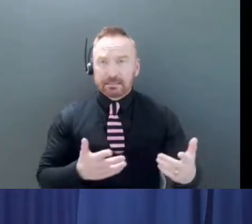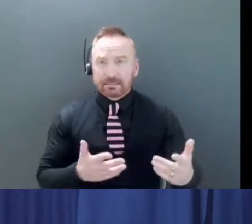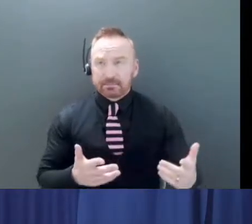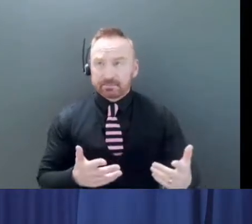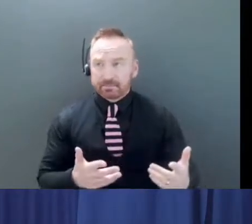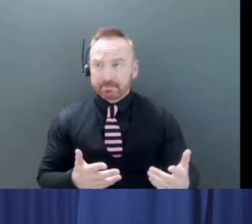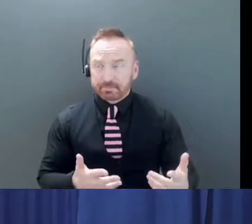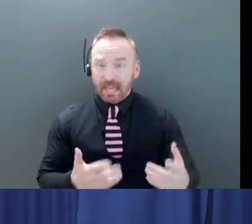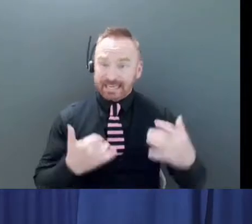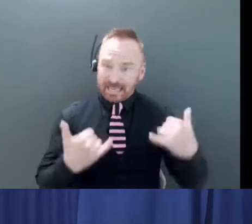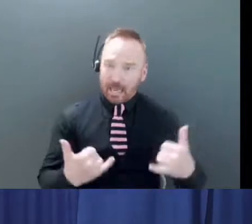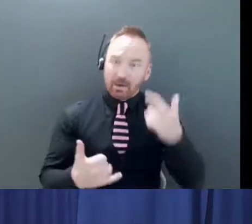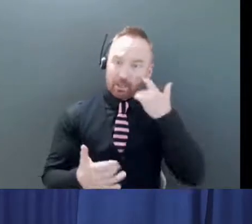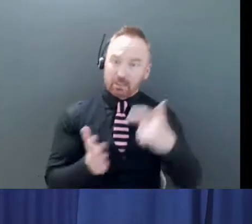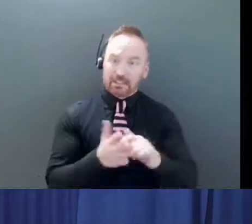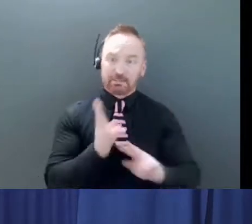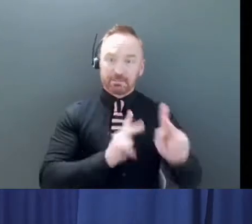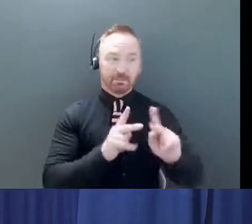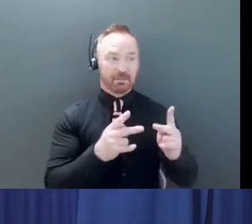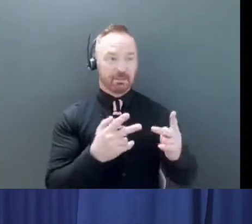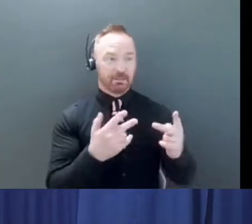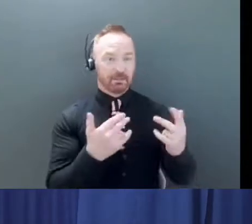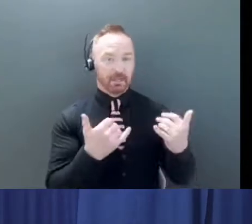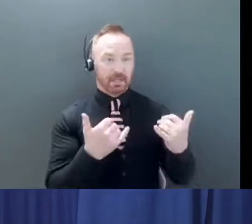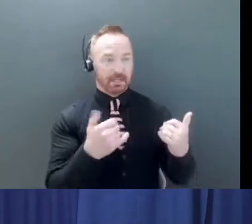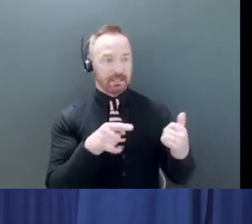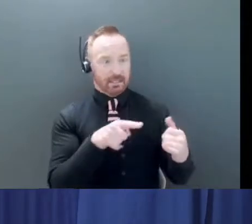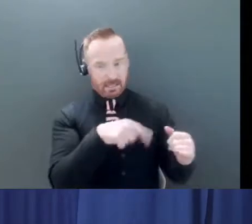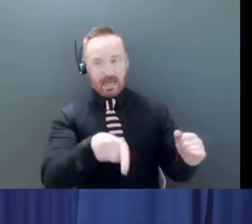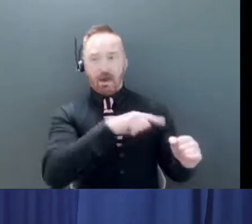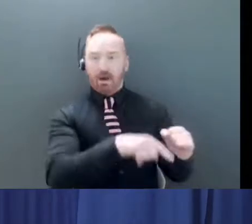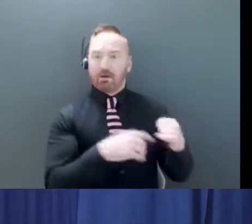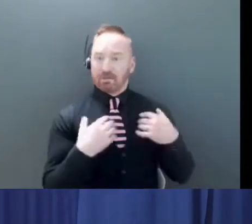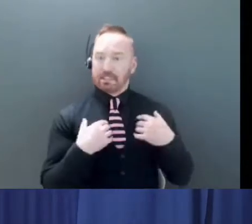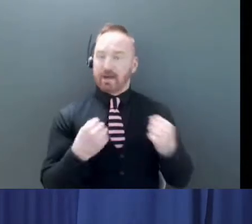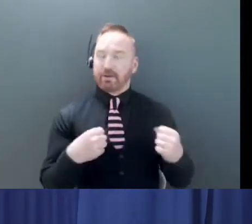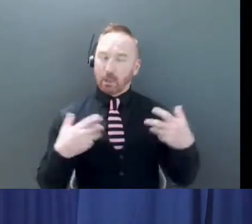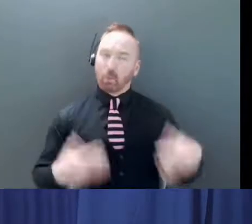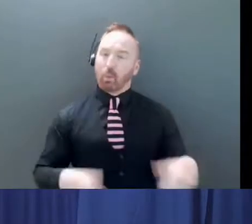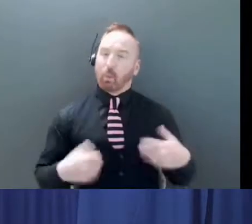see them now recovering is a miracle I think for some of these individuals.